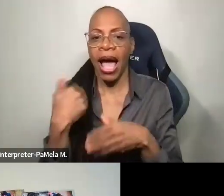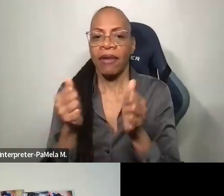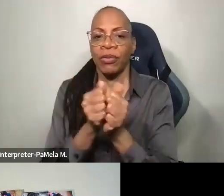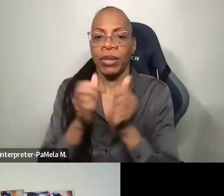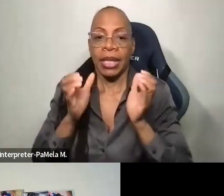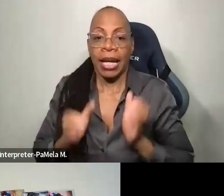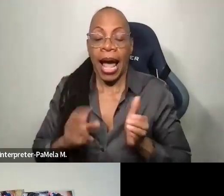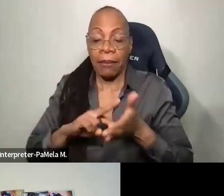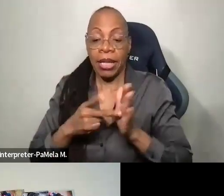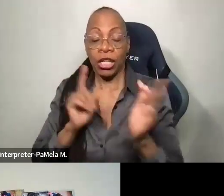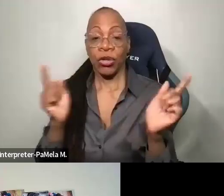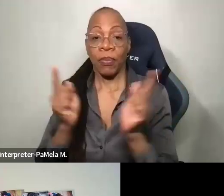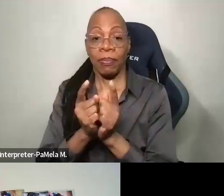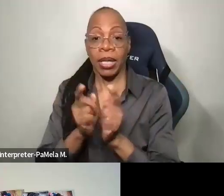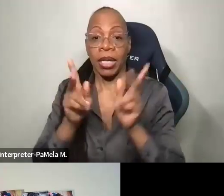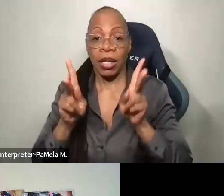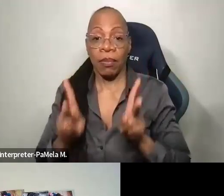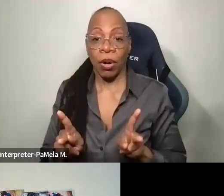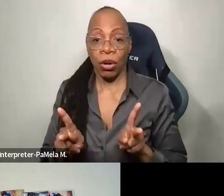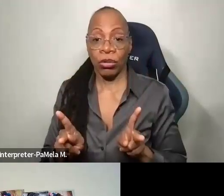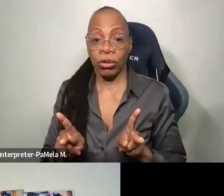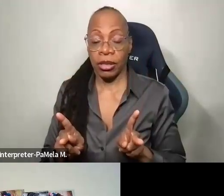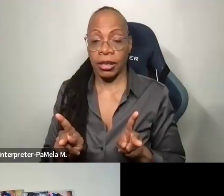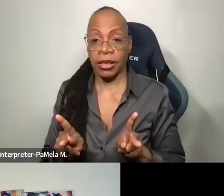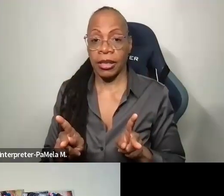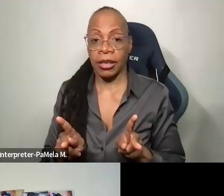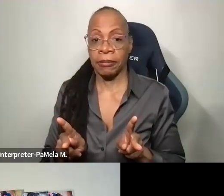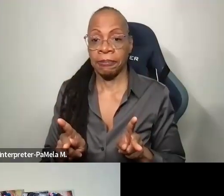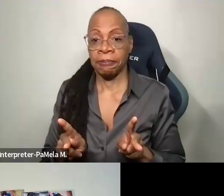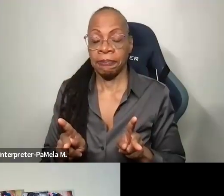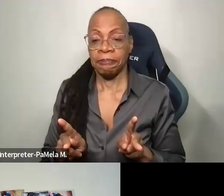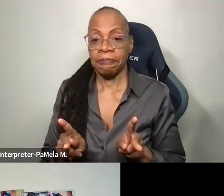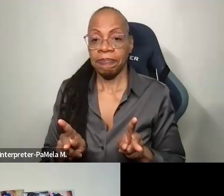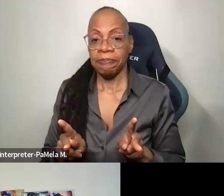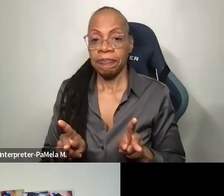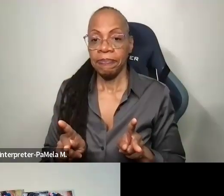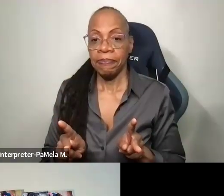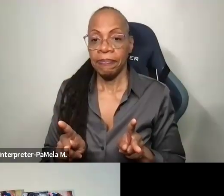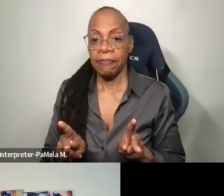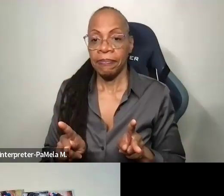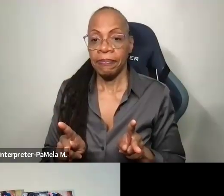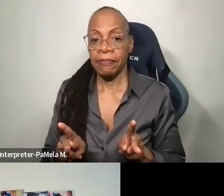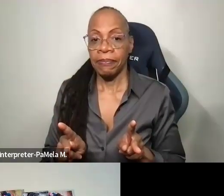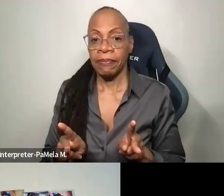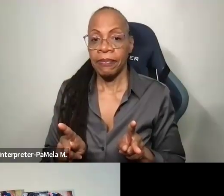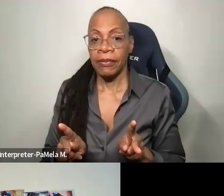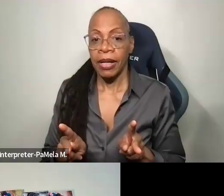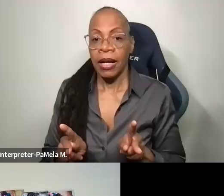in an encampment and you have a five-minute conversation where they're giving you preliminary information